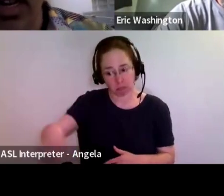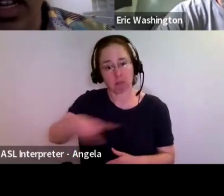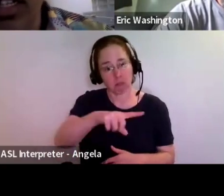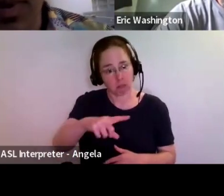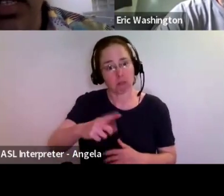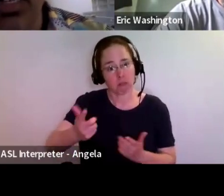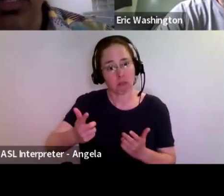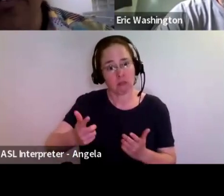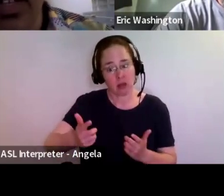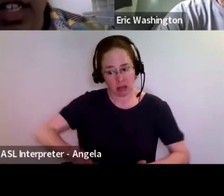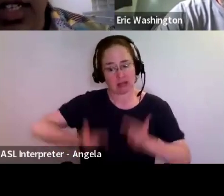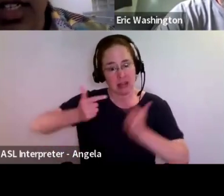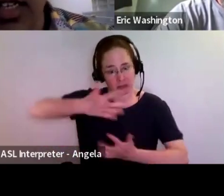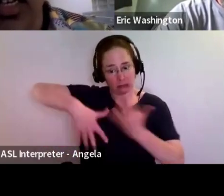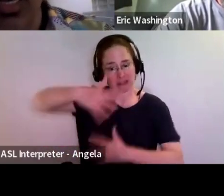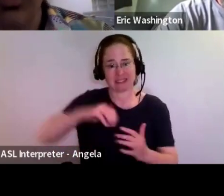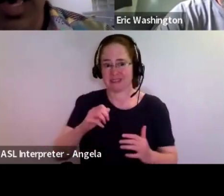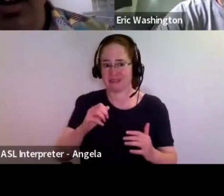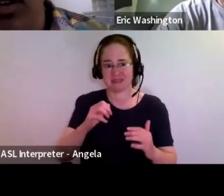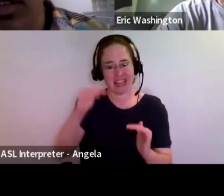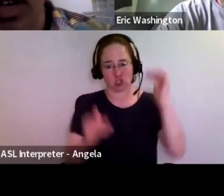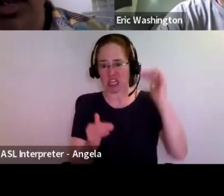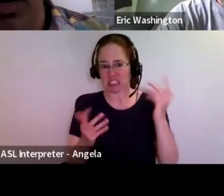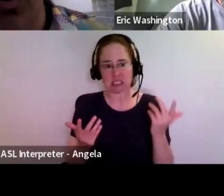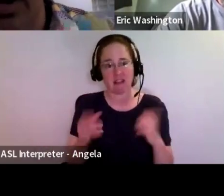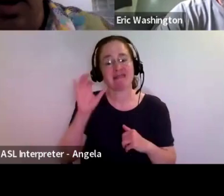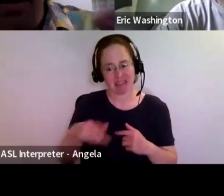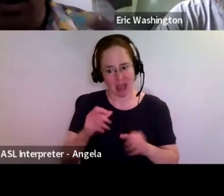in the spaces of injustice, that also keeps me going, having